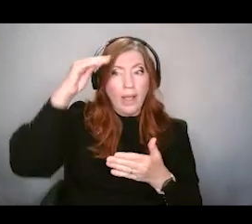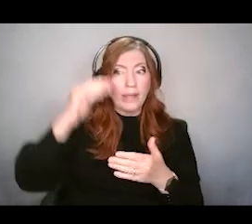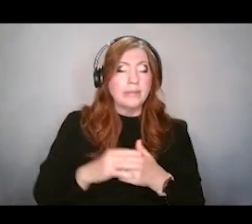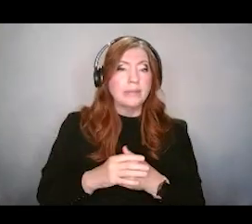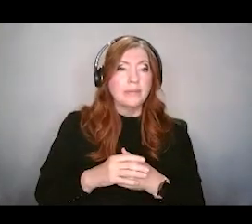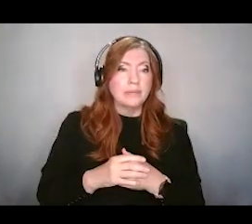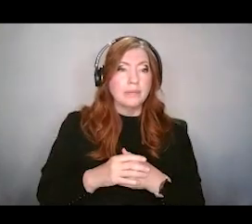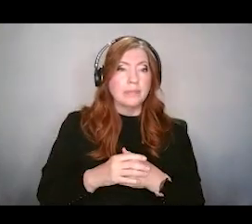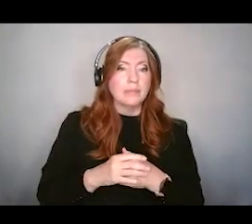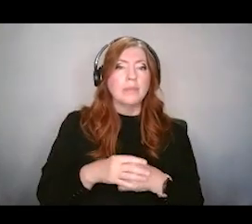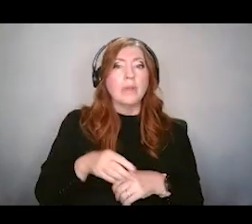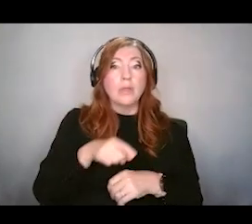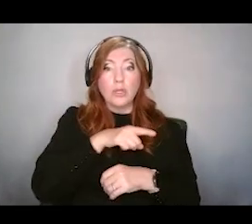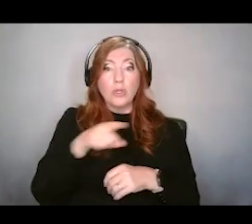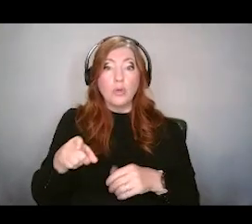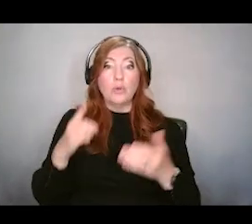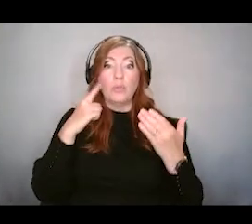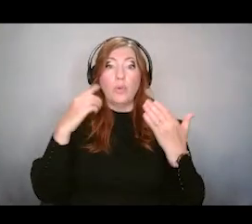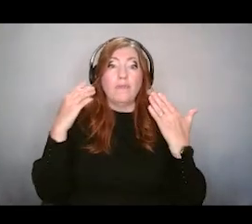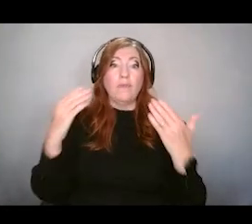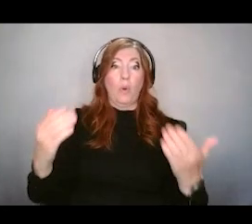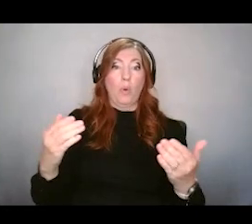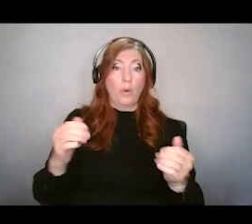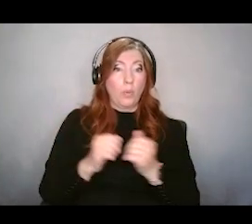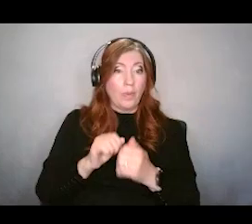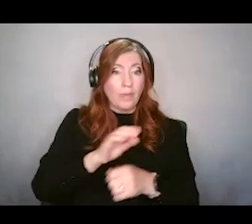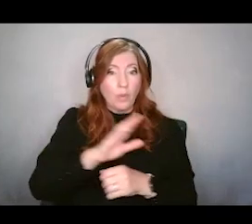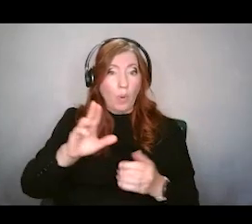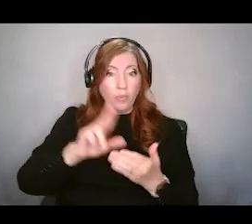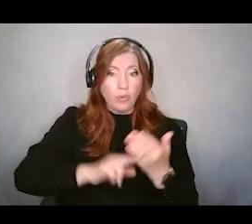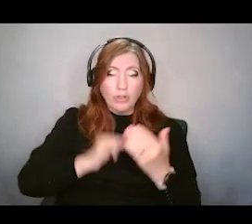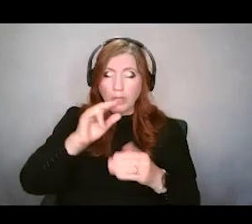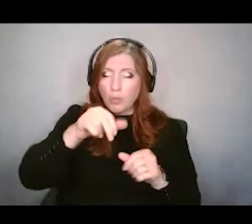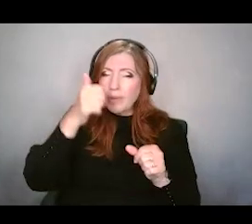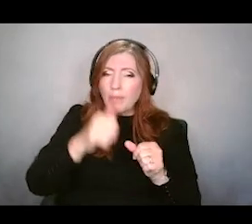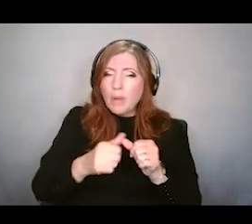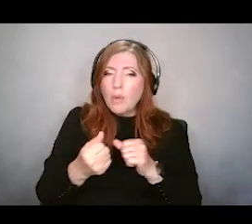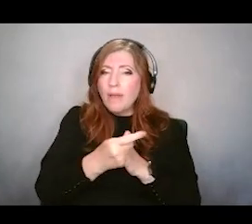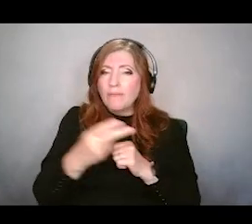As you move forward with your project, keep a few important things in mind: